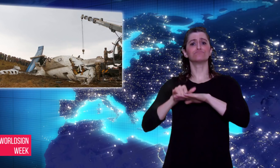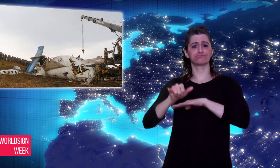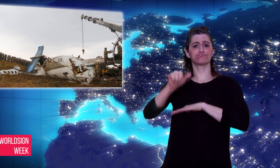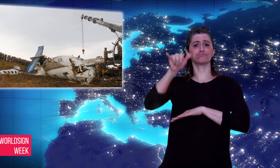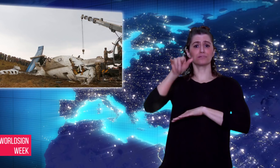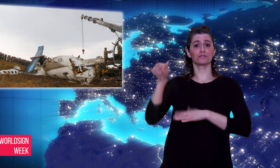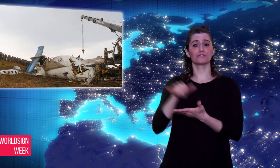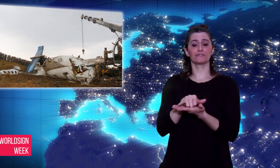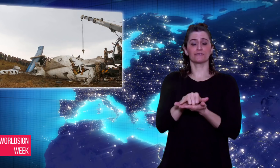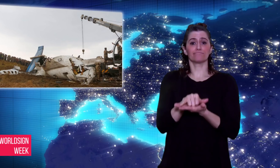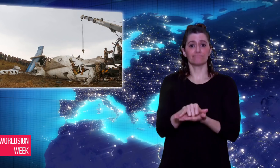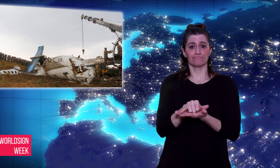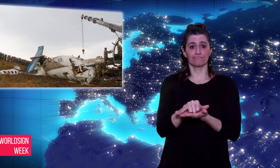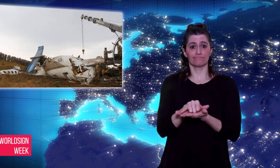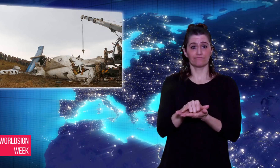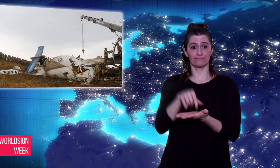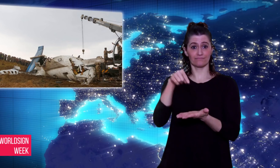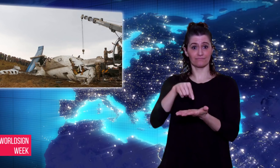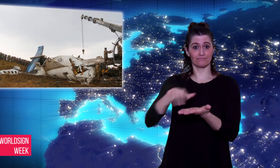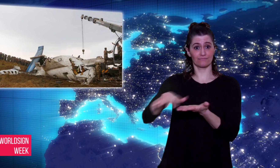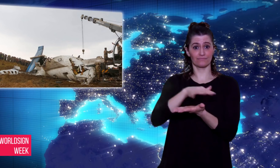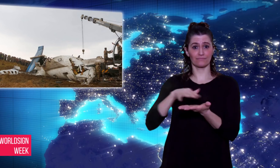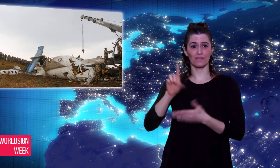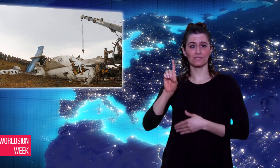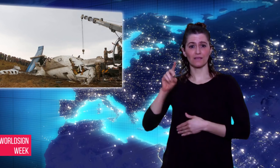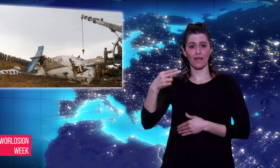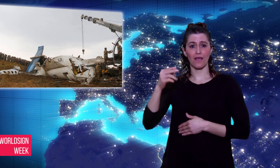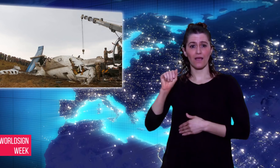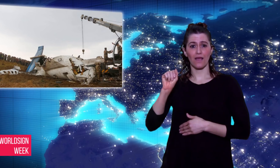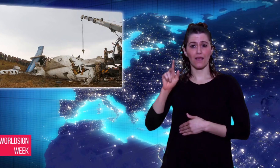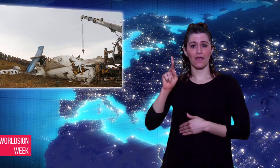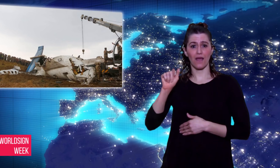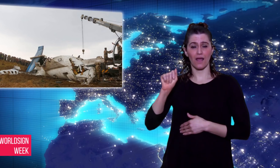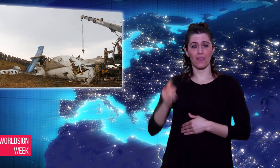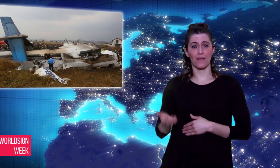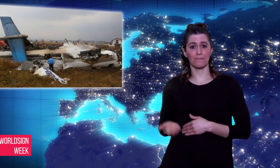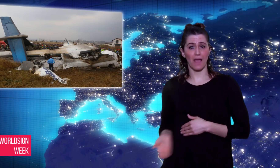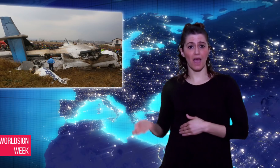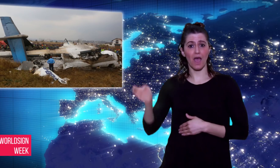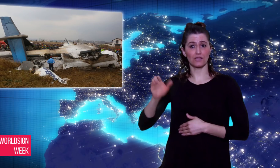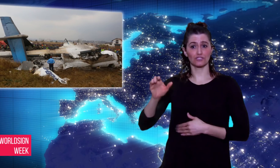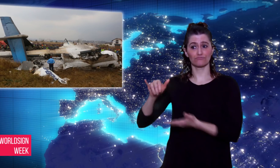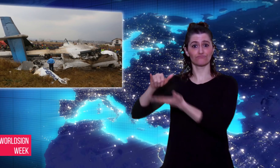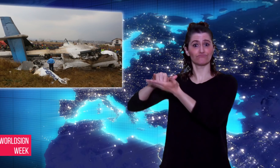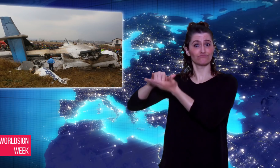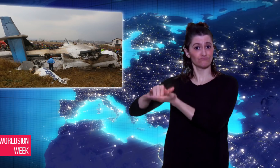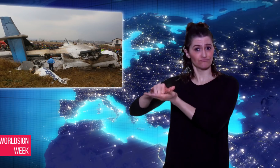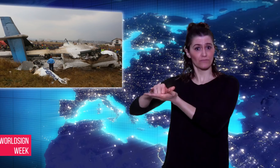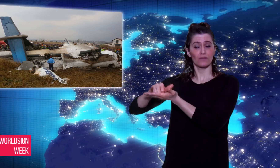arriving in Kathmandu, Nepal from Dhaka,